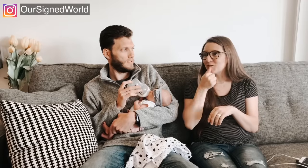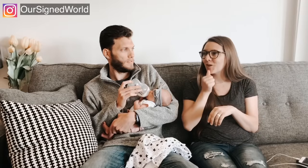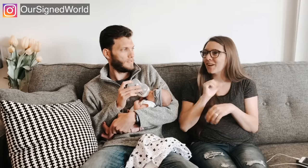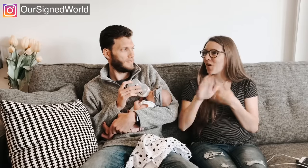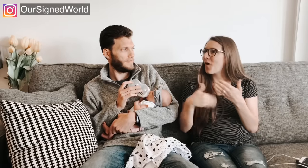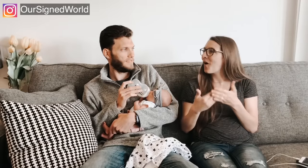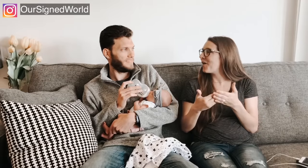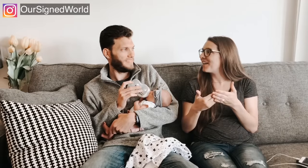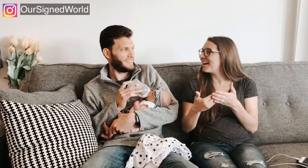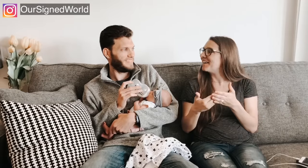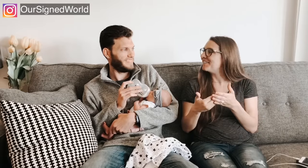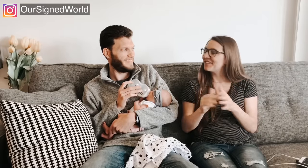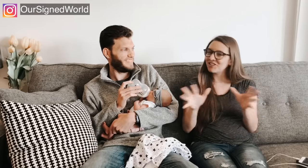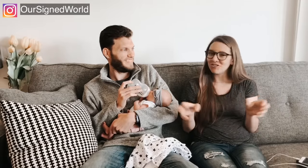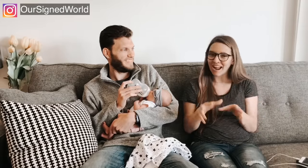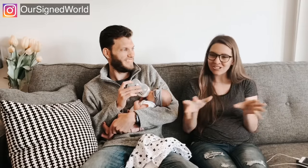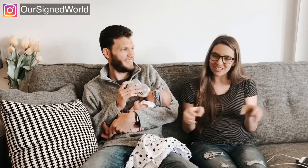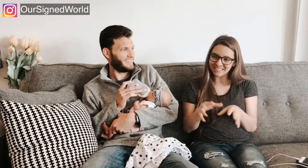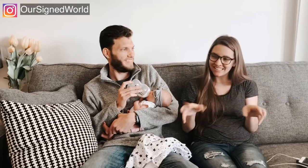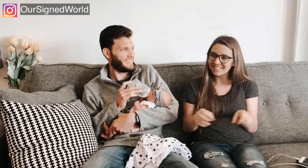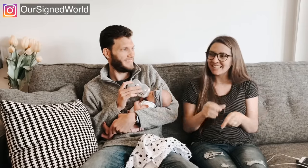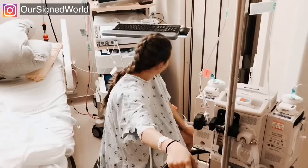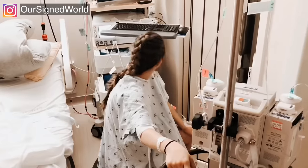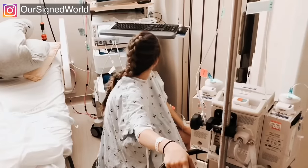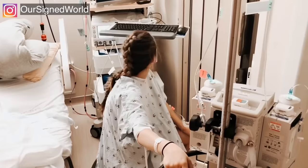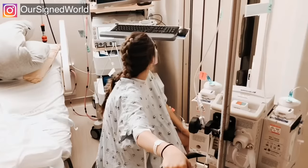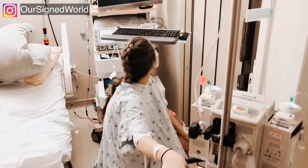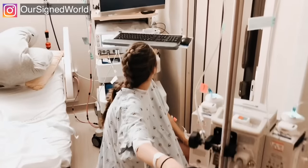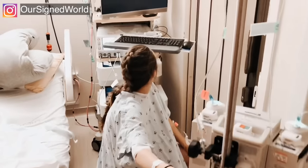I was enduring all the contractions